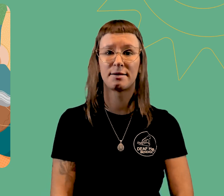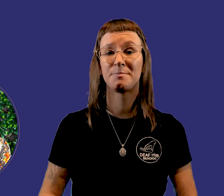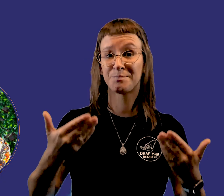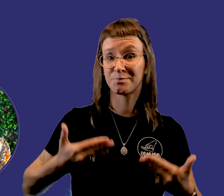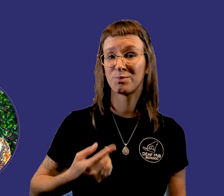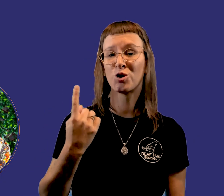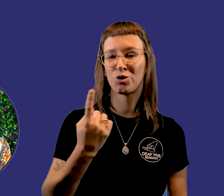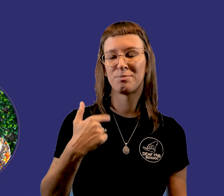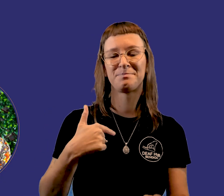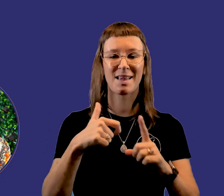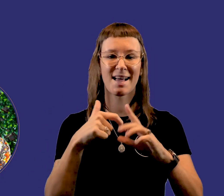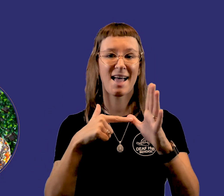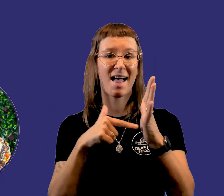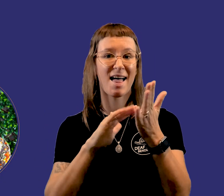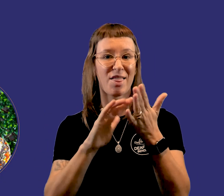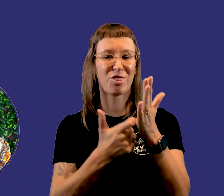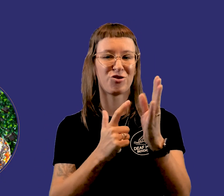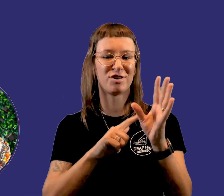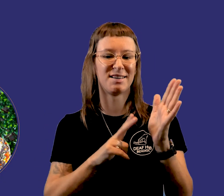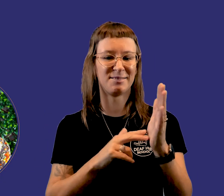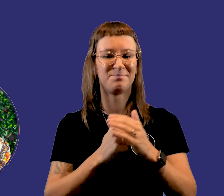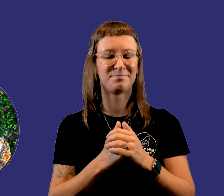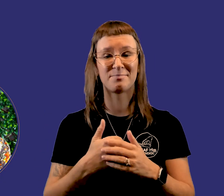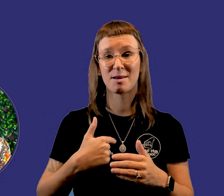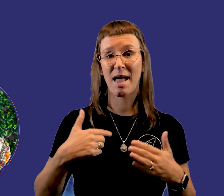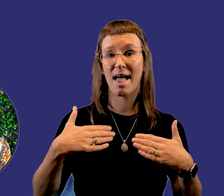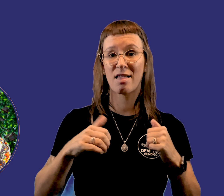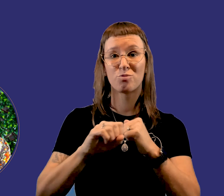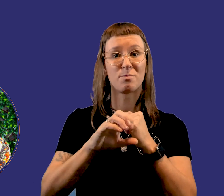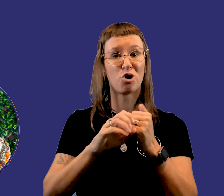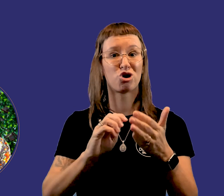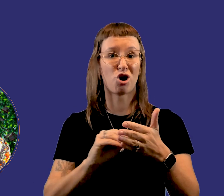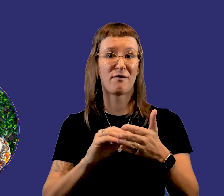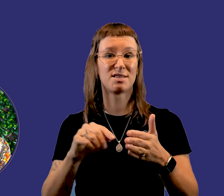My name is Kathryn, I'm a health promotion officer at Women's Health Loddon Mallee. I